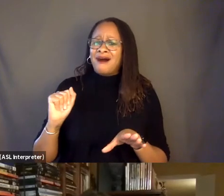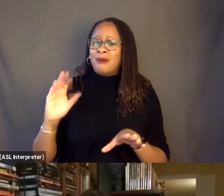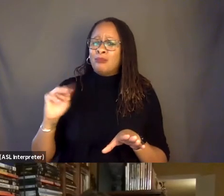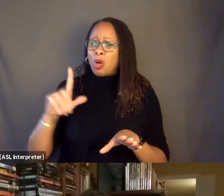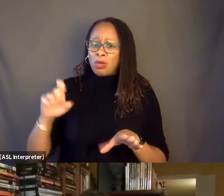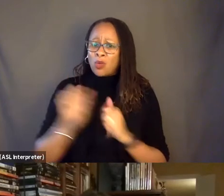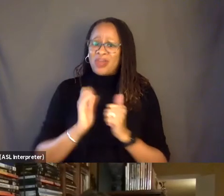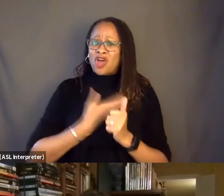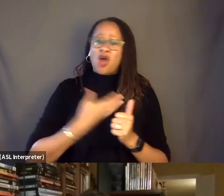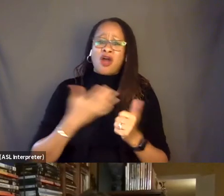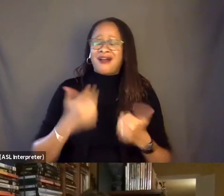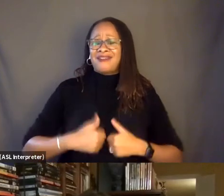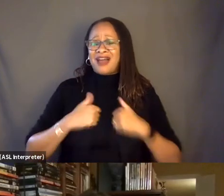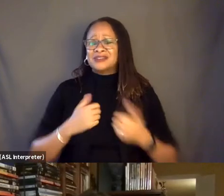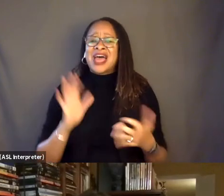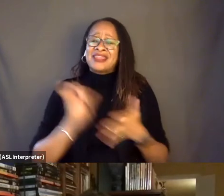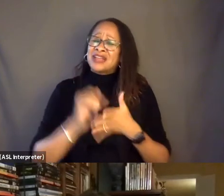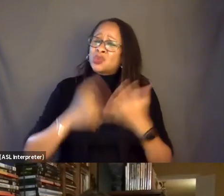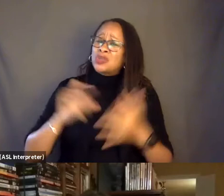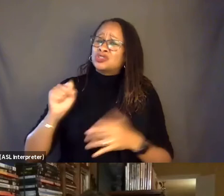Oh, we'll do content moderation here. Whack, whack, whack, whack.